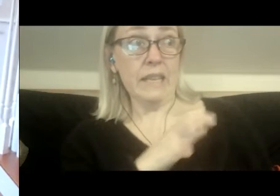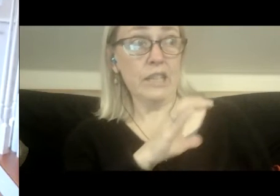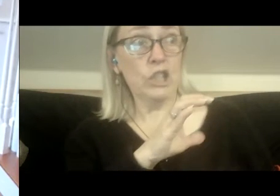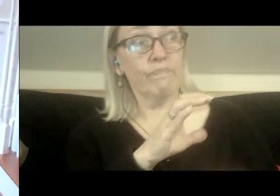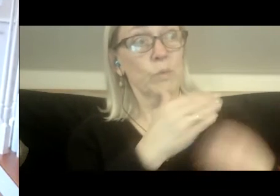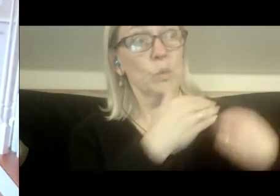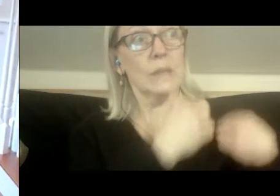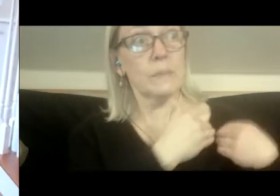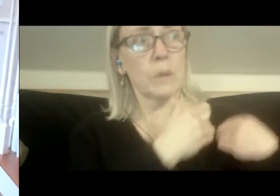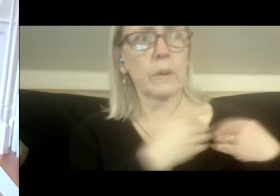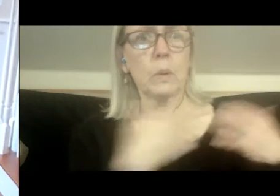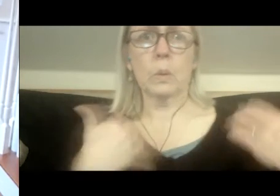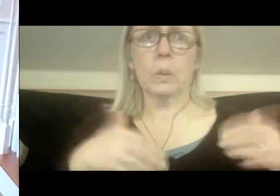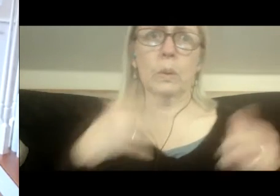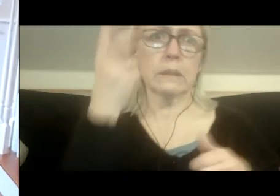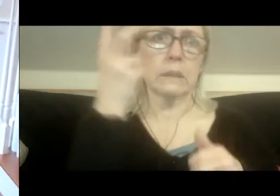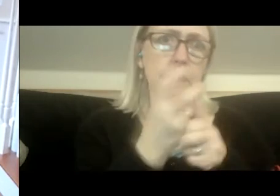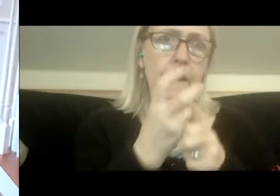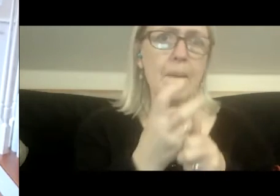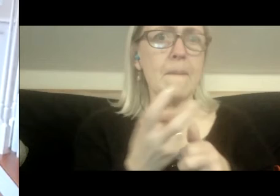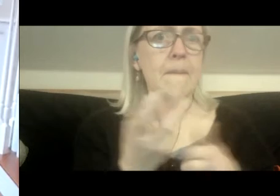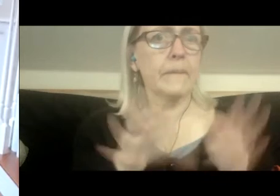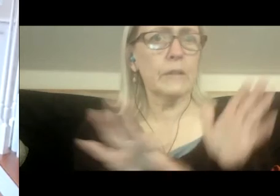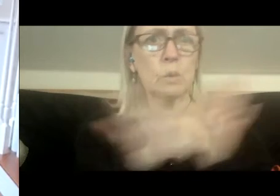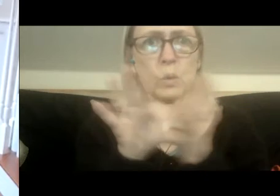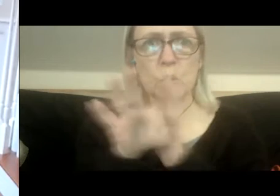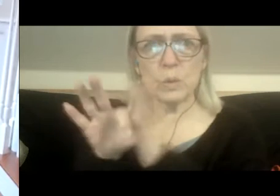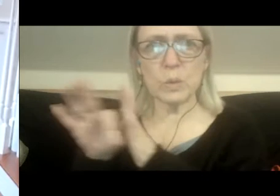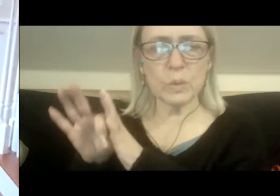This year, Brown Day Staff Recognition brochure is online